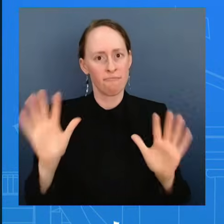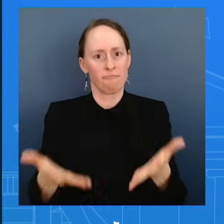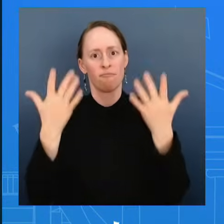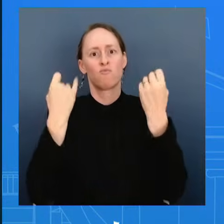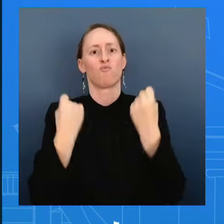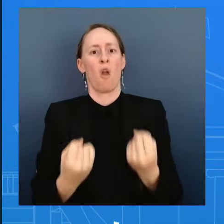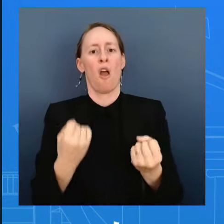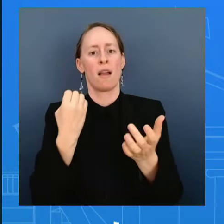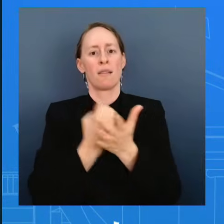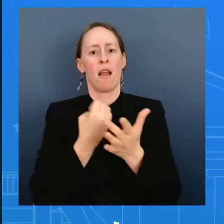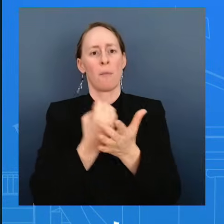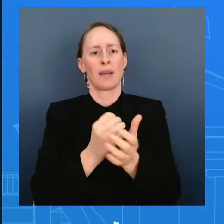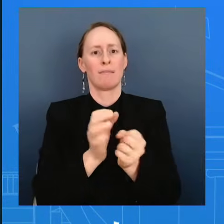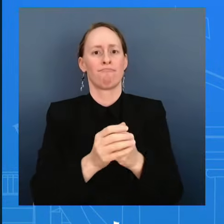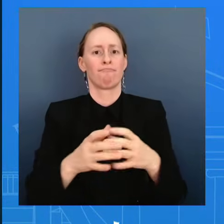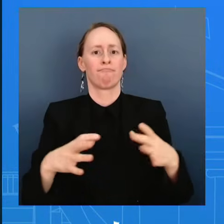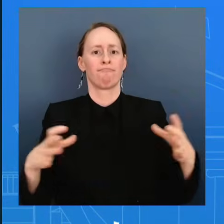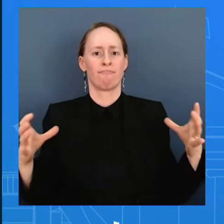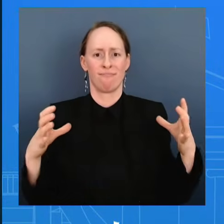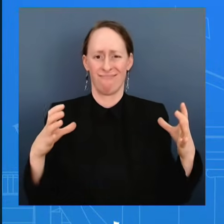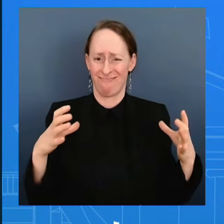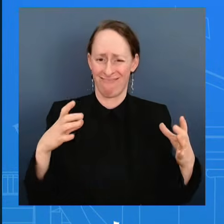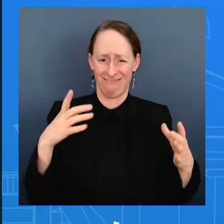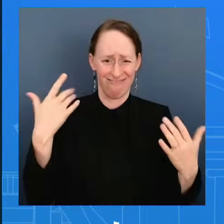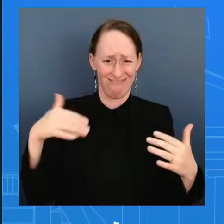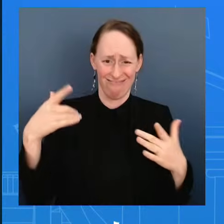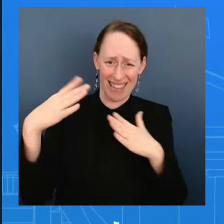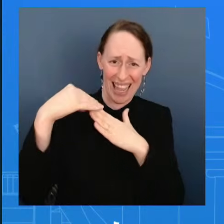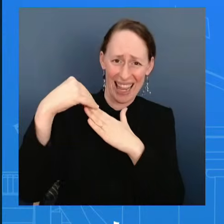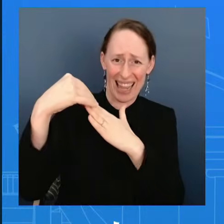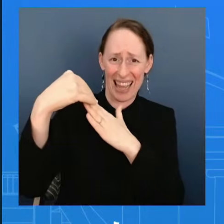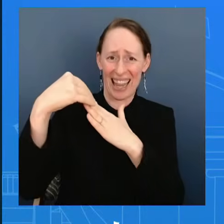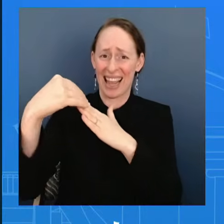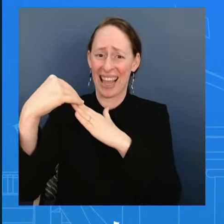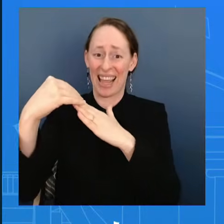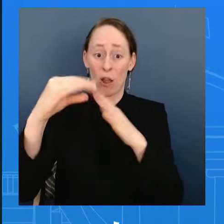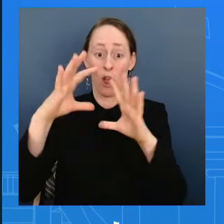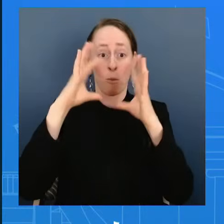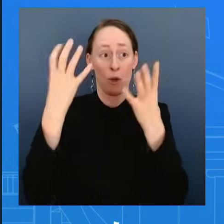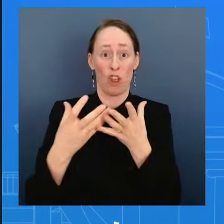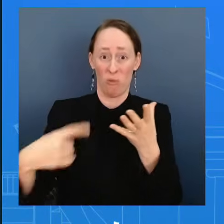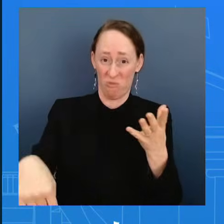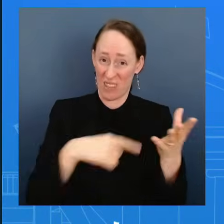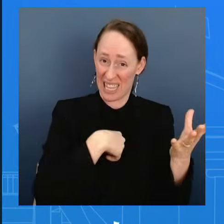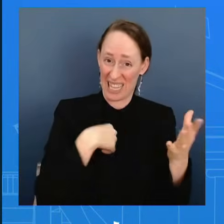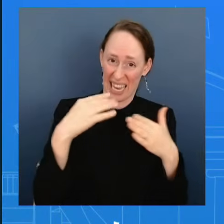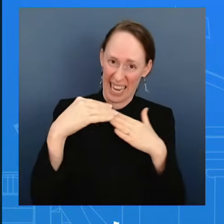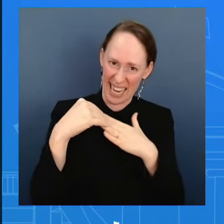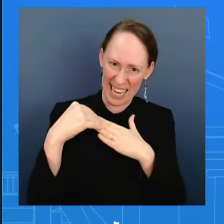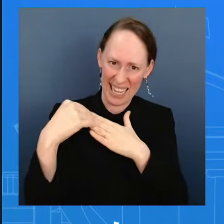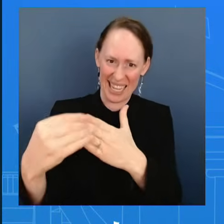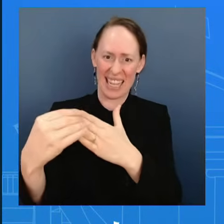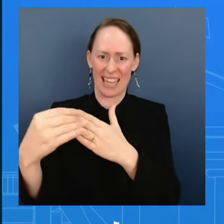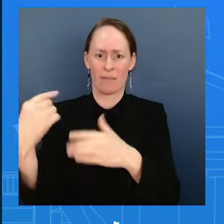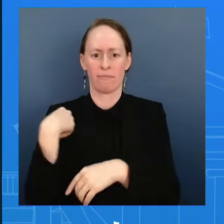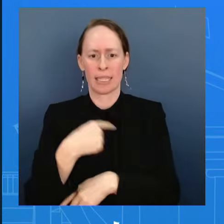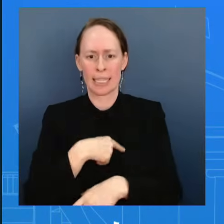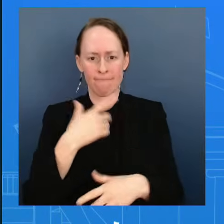seeing that Iran is preparing to attack Israel? Ms. Jean-Pierre: So, look, we're going to continue to monitor the situation.